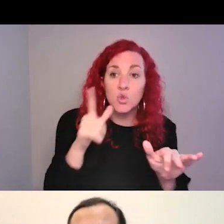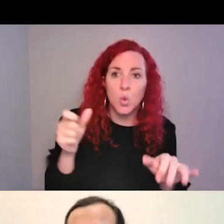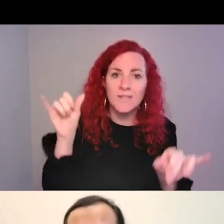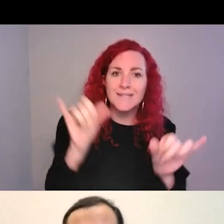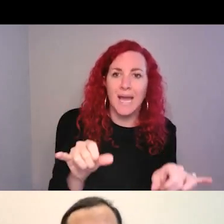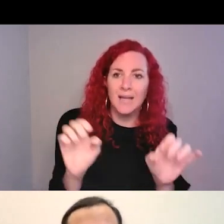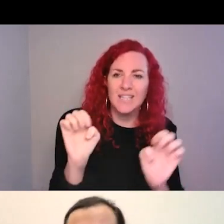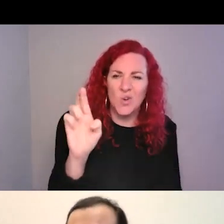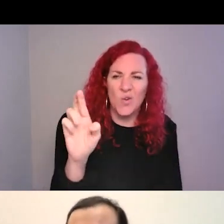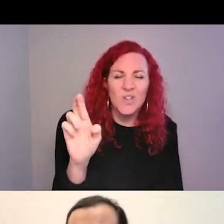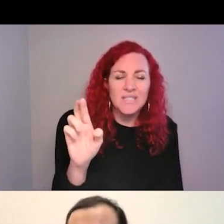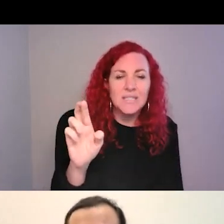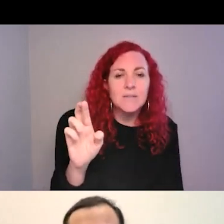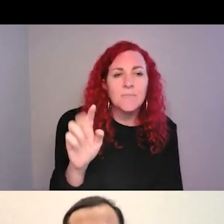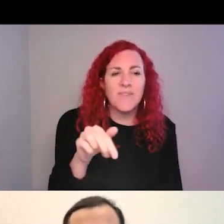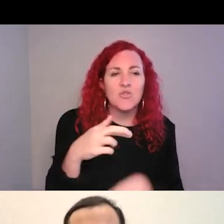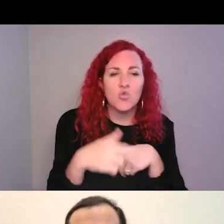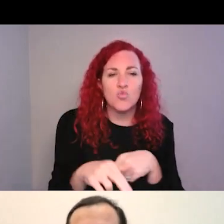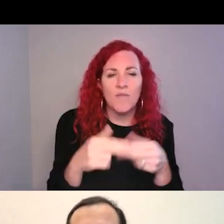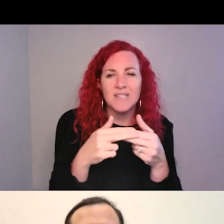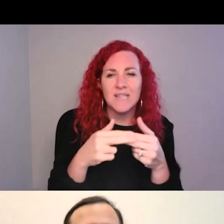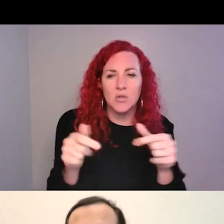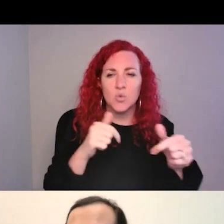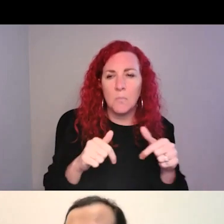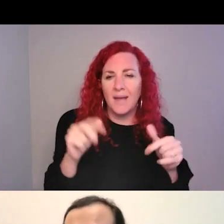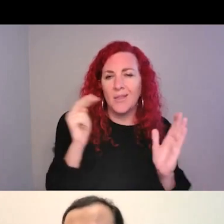SO THIS IS A REFERENCE SLIDE.